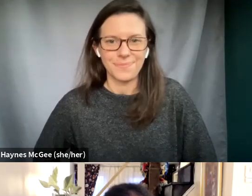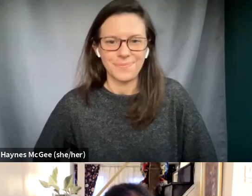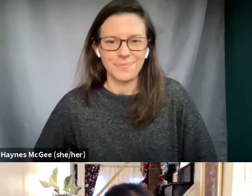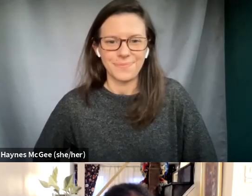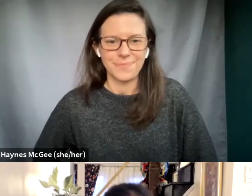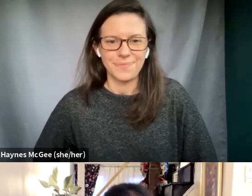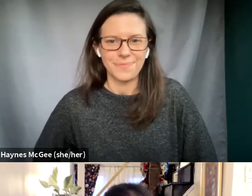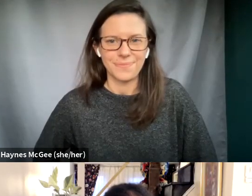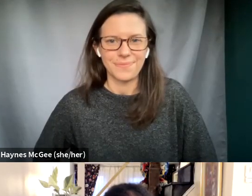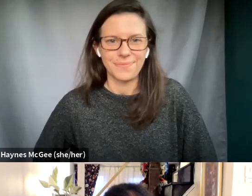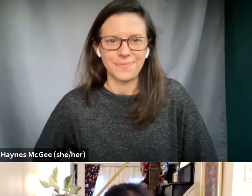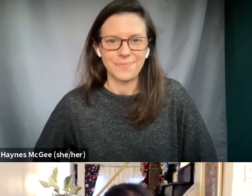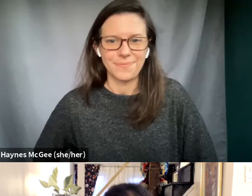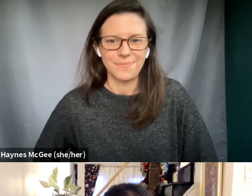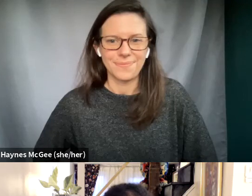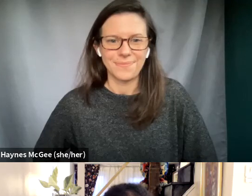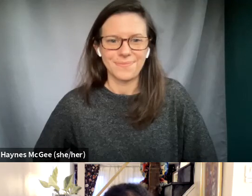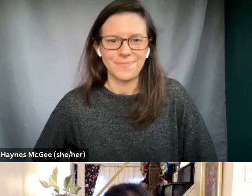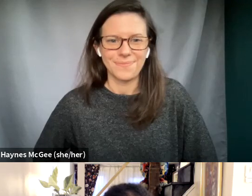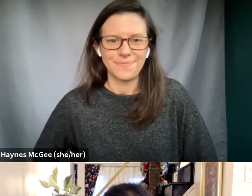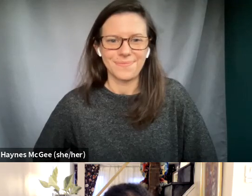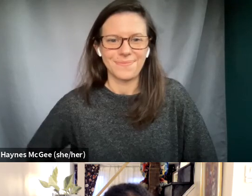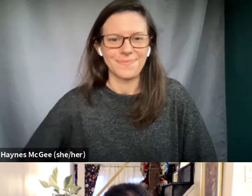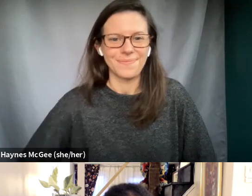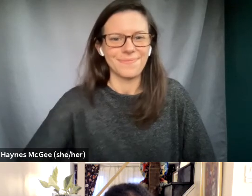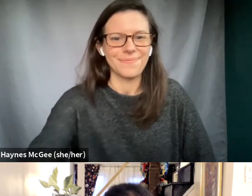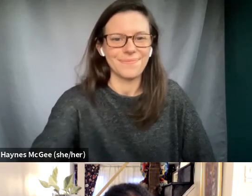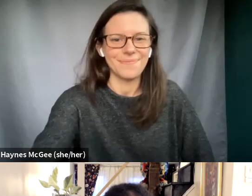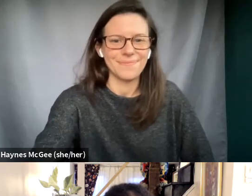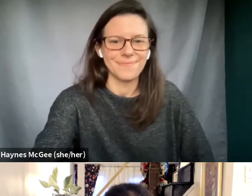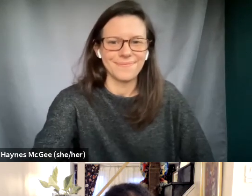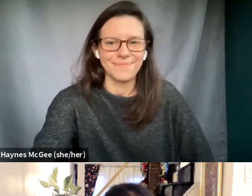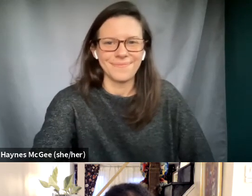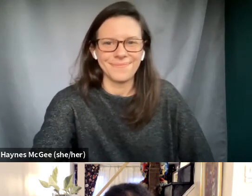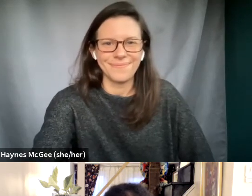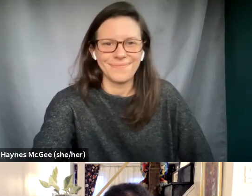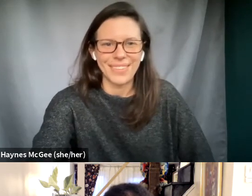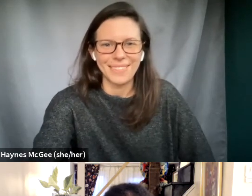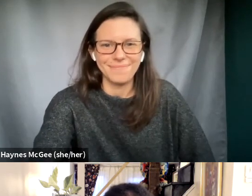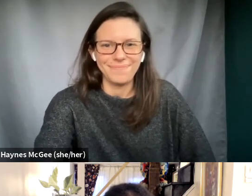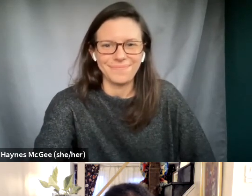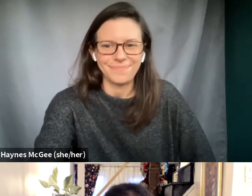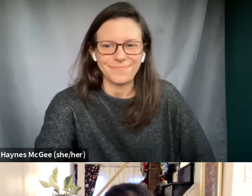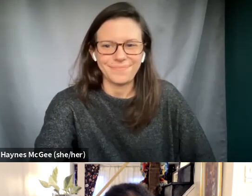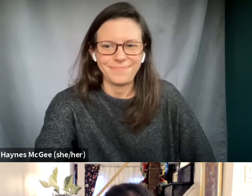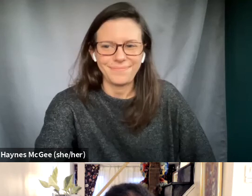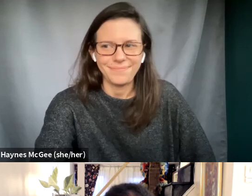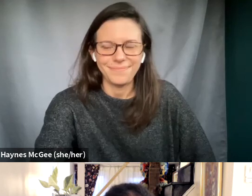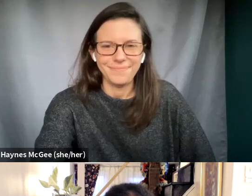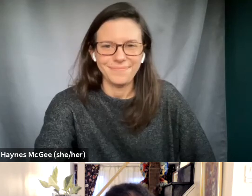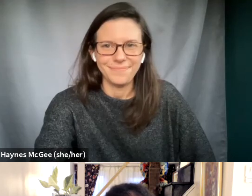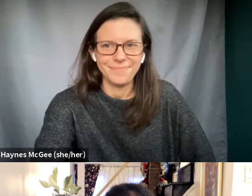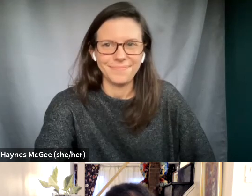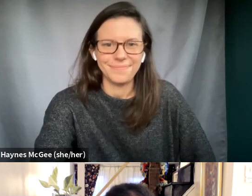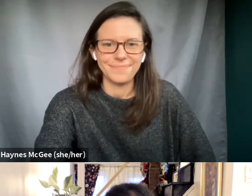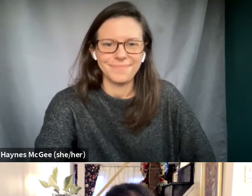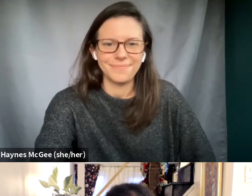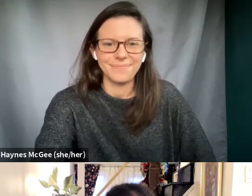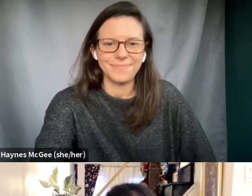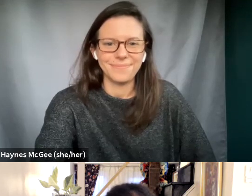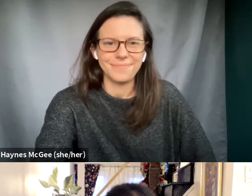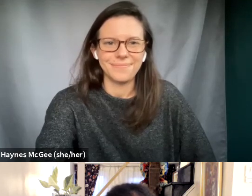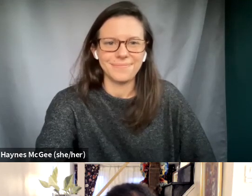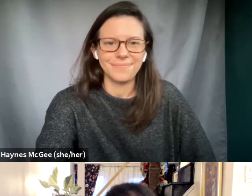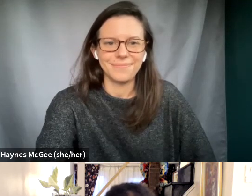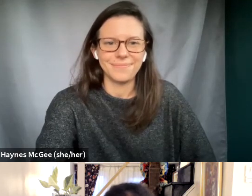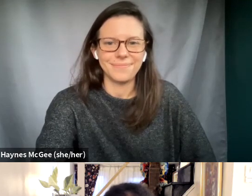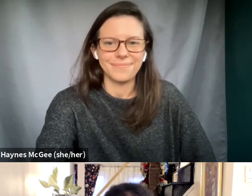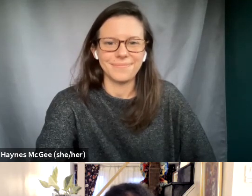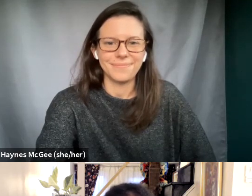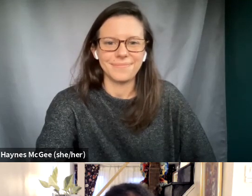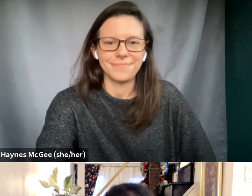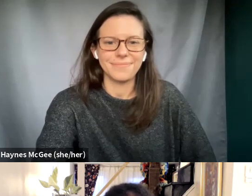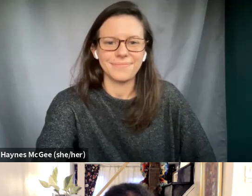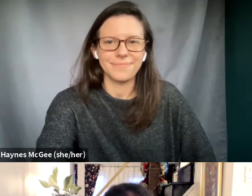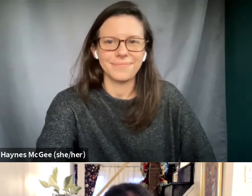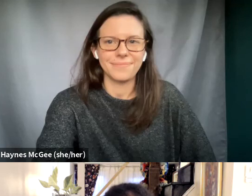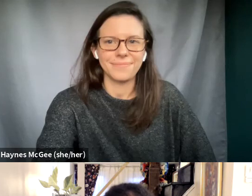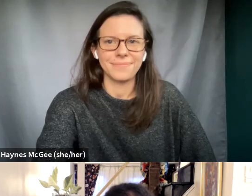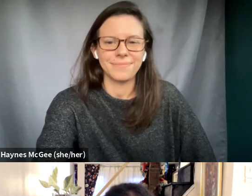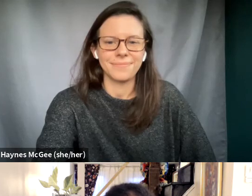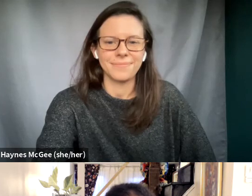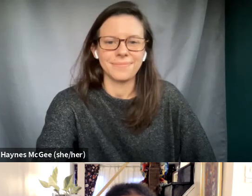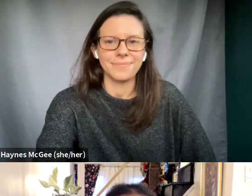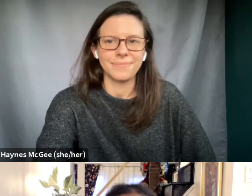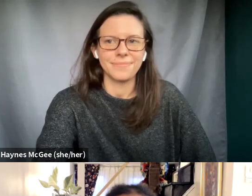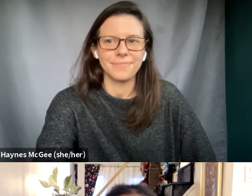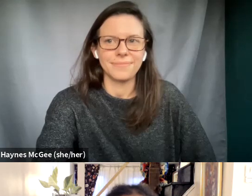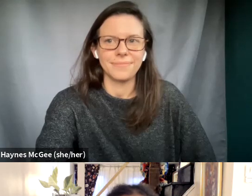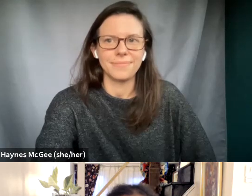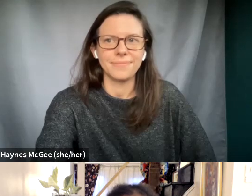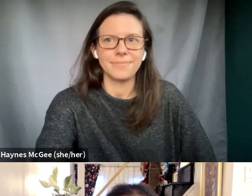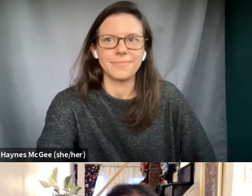to stay up to date on that.